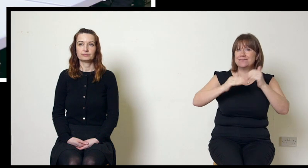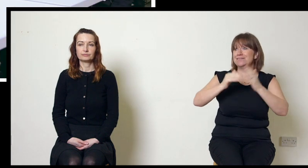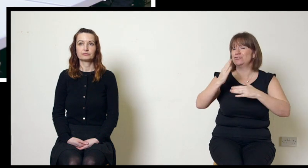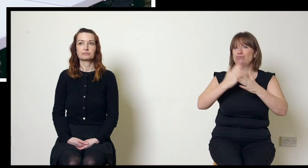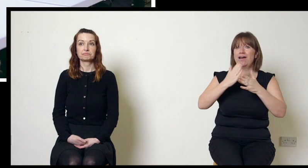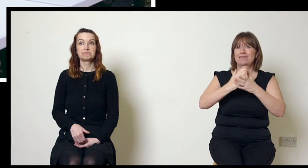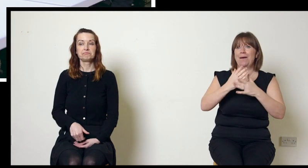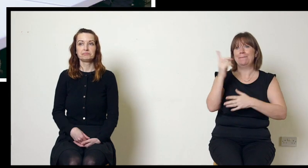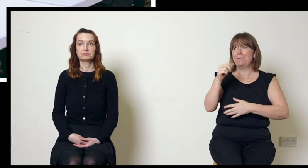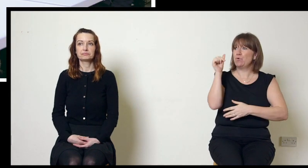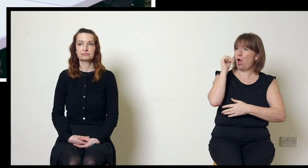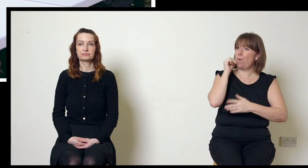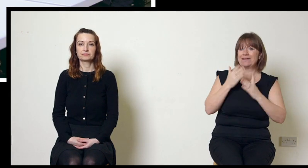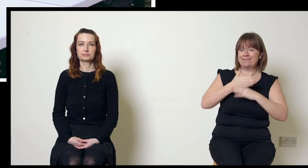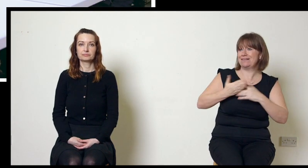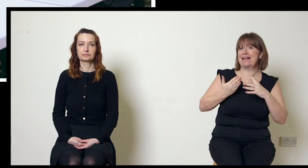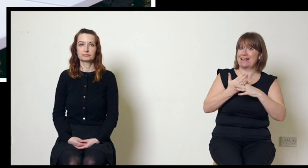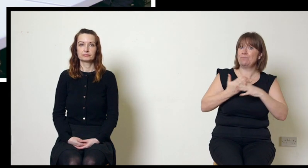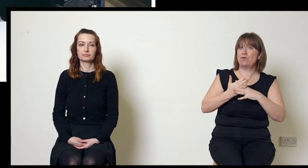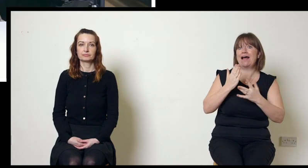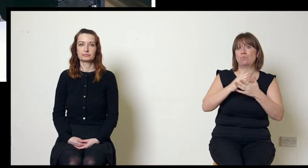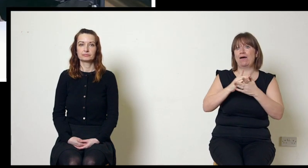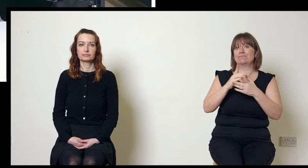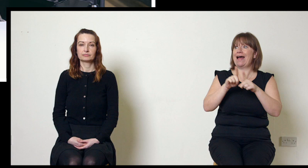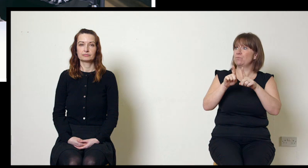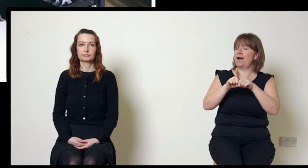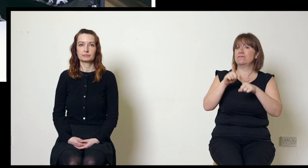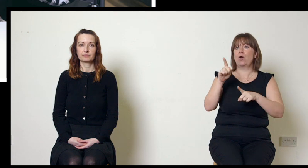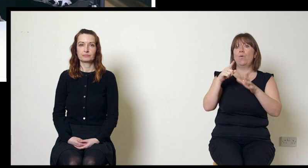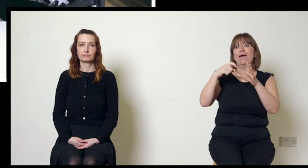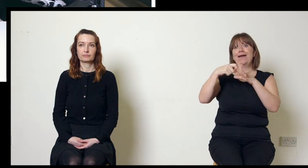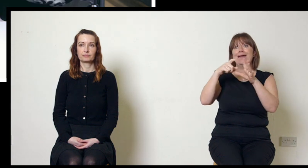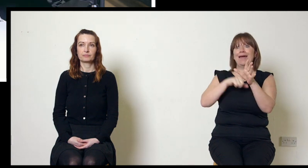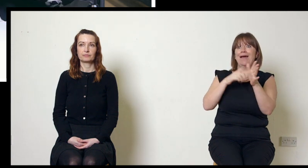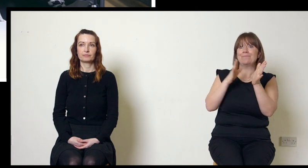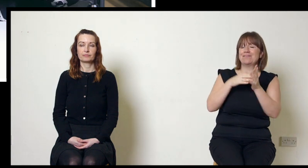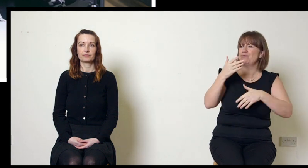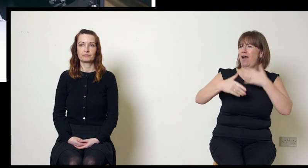Kim described it kind of as like we're setting the standard of what's normal. So it's the same with our newsletters.